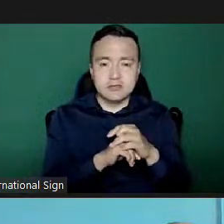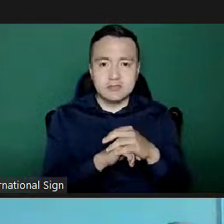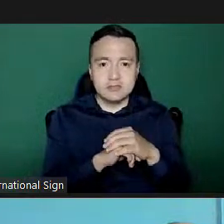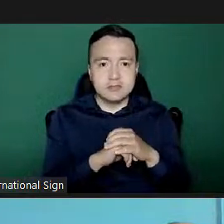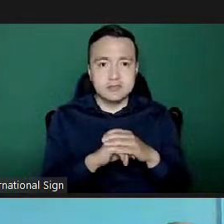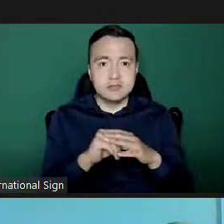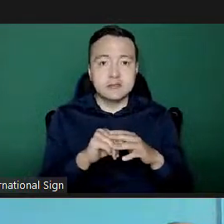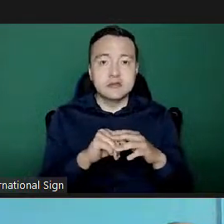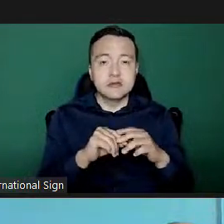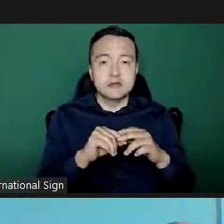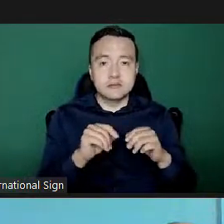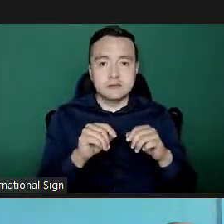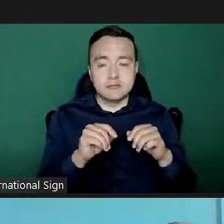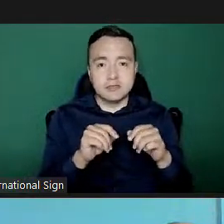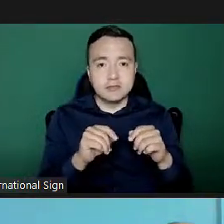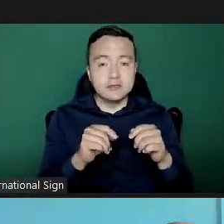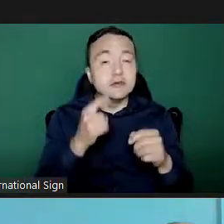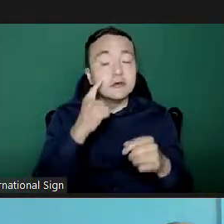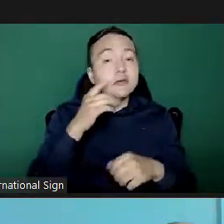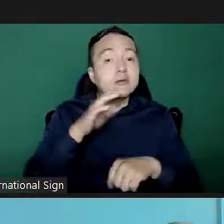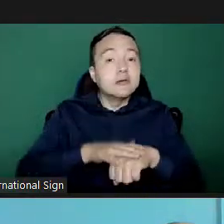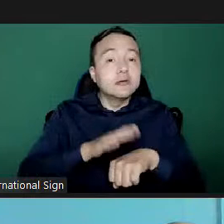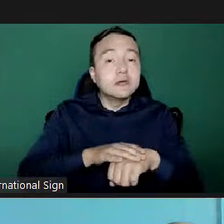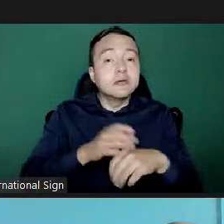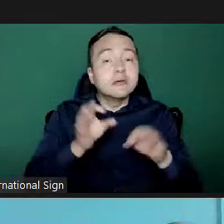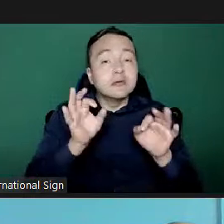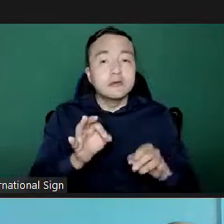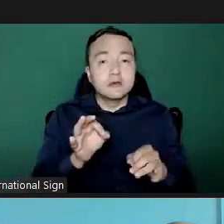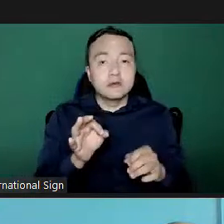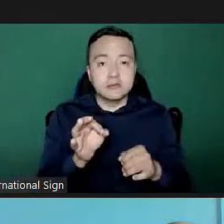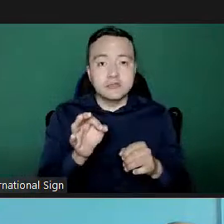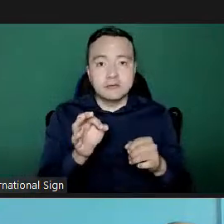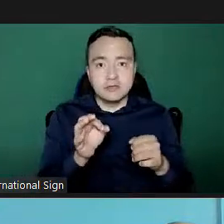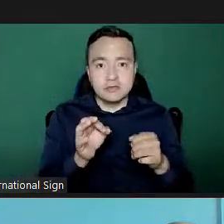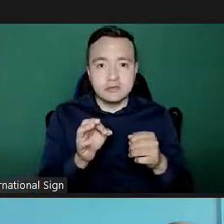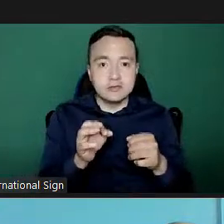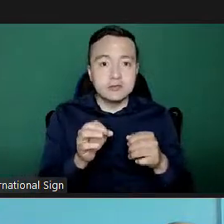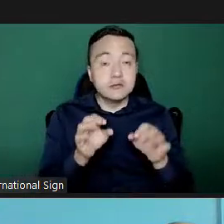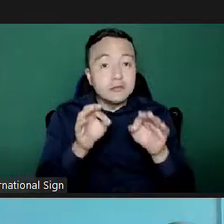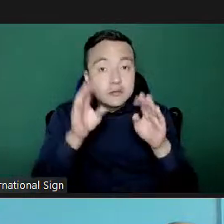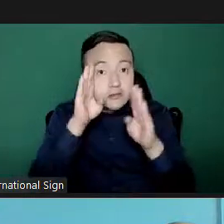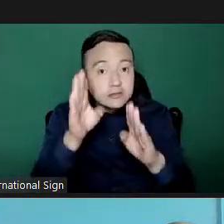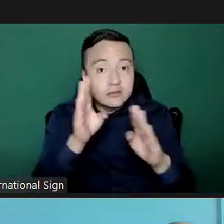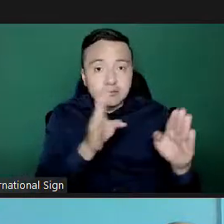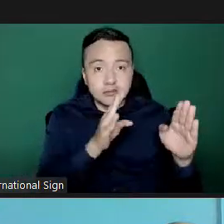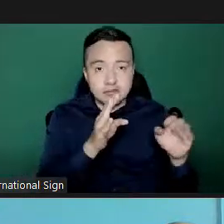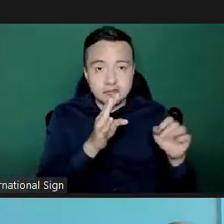programs , and beefing up others, to deal with mental health.